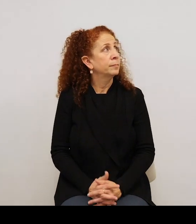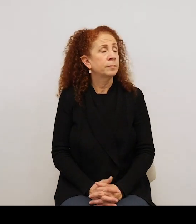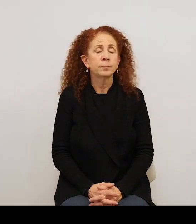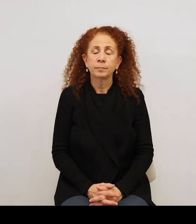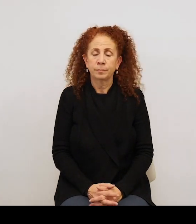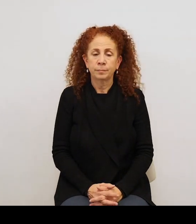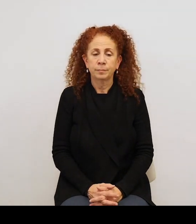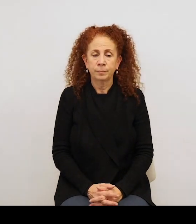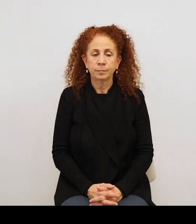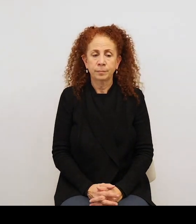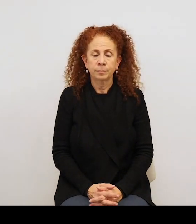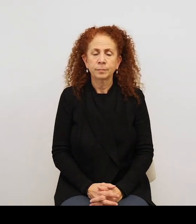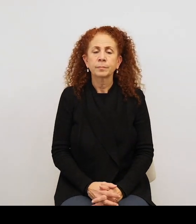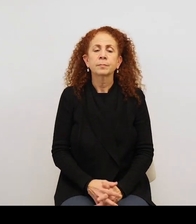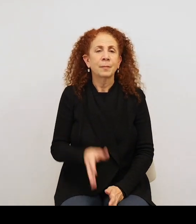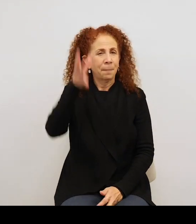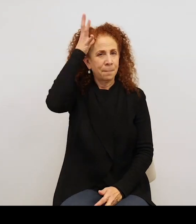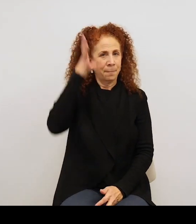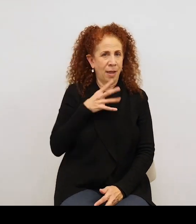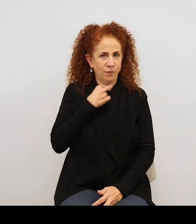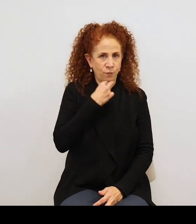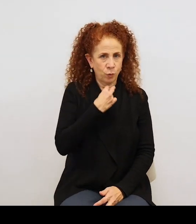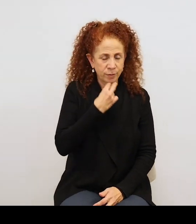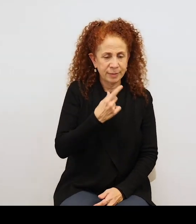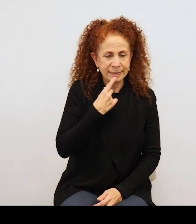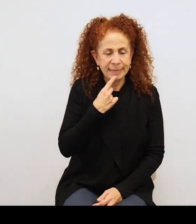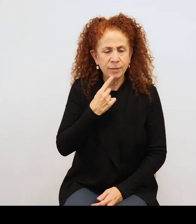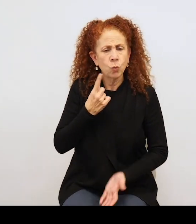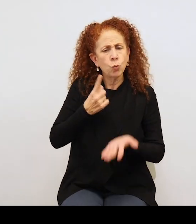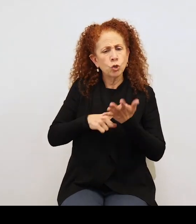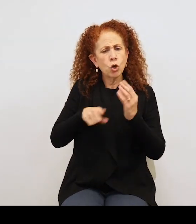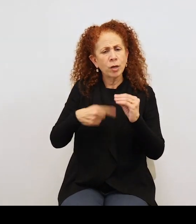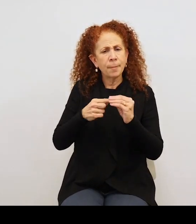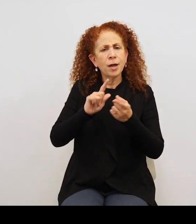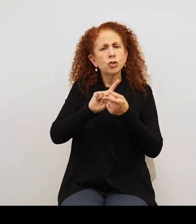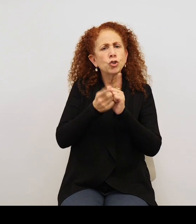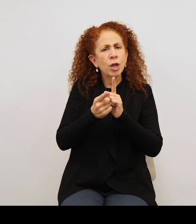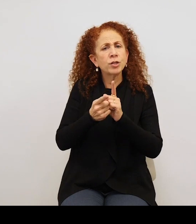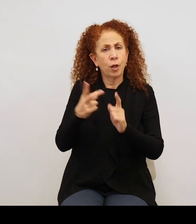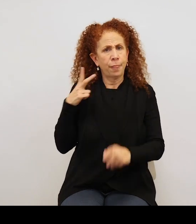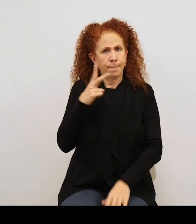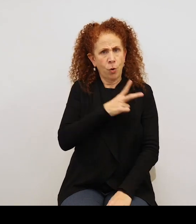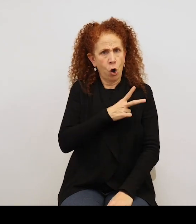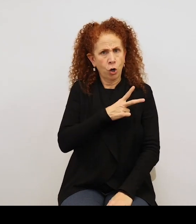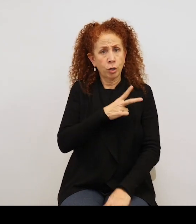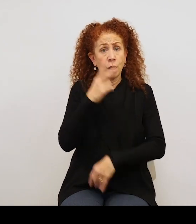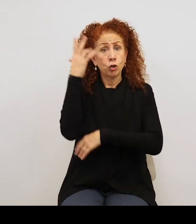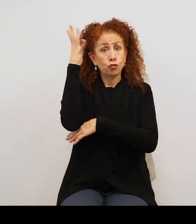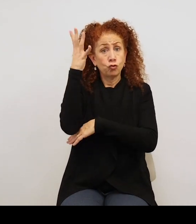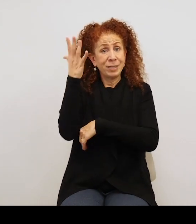We're talking about changing the park around, and the consultants cut down many of the trees. I don't think they check with the animals